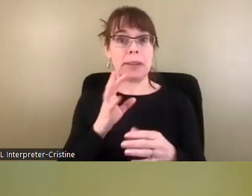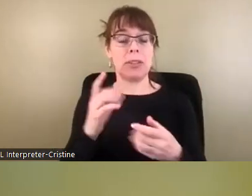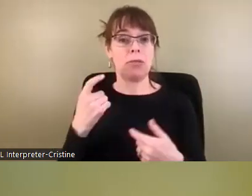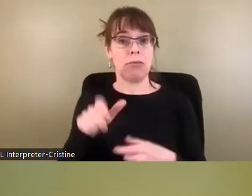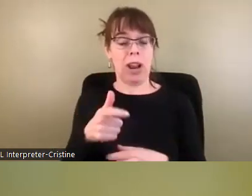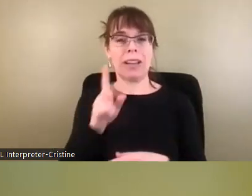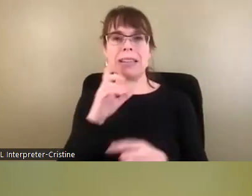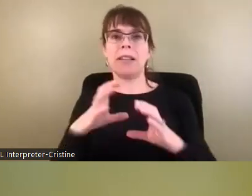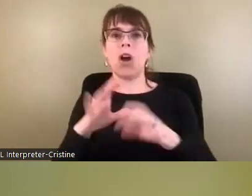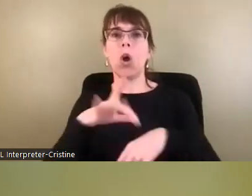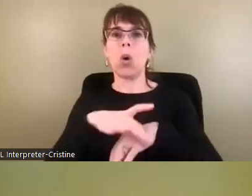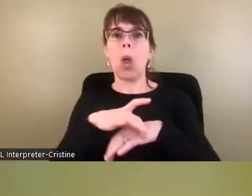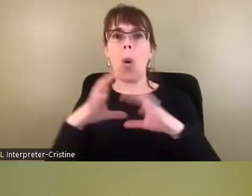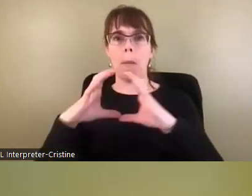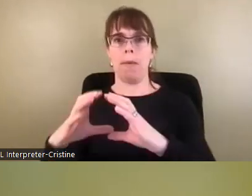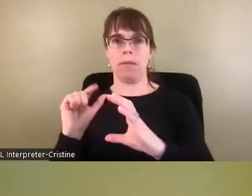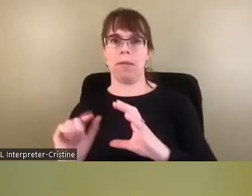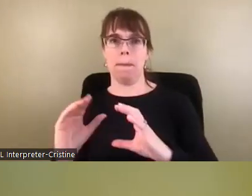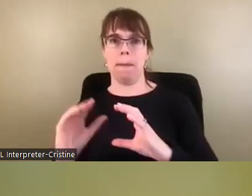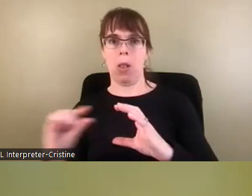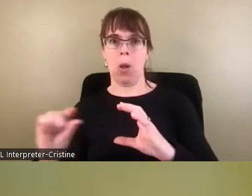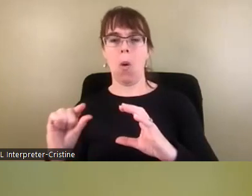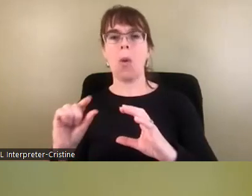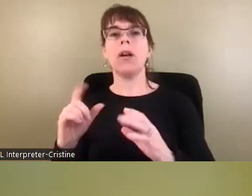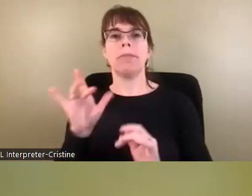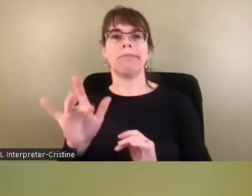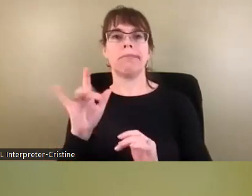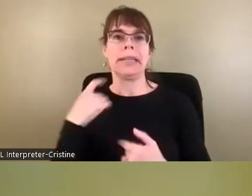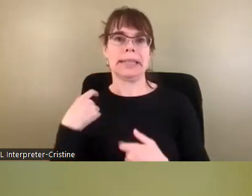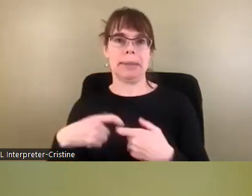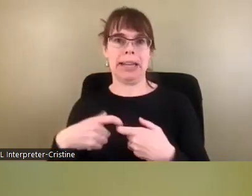icon at the bottom of your screen and select the Spanish language,